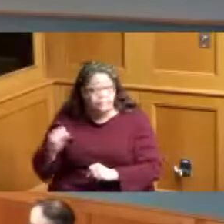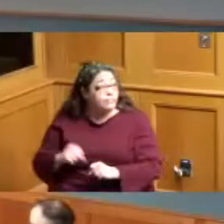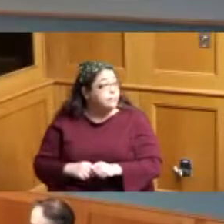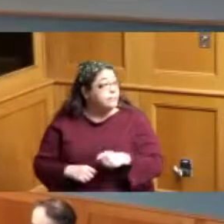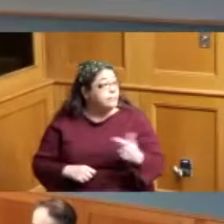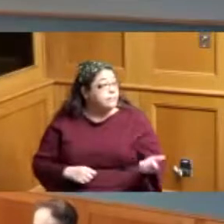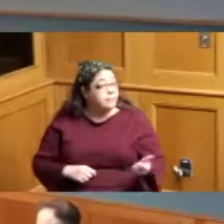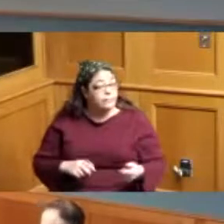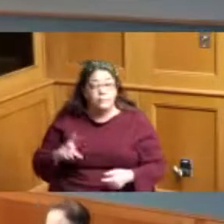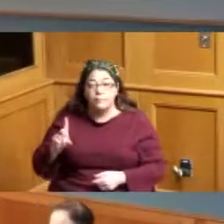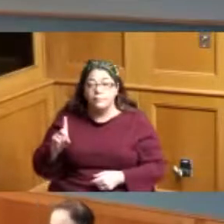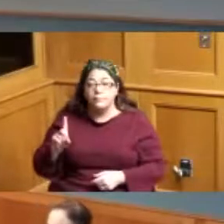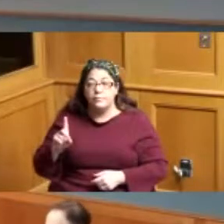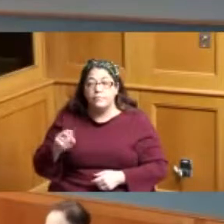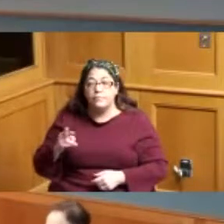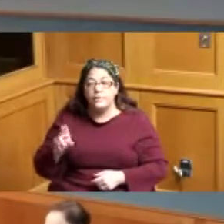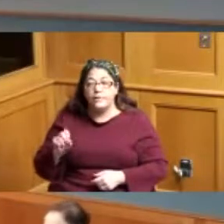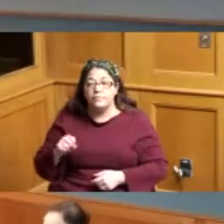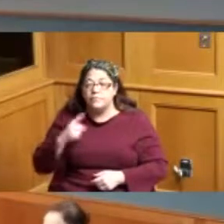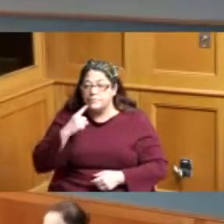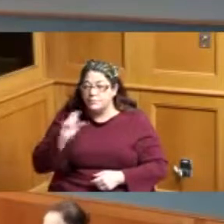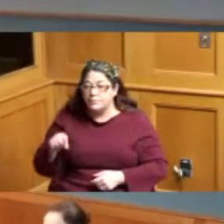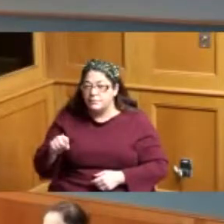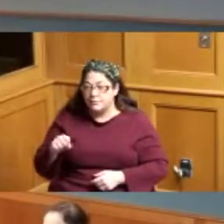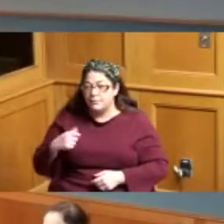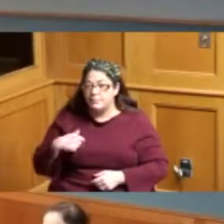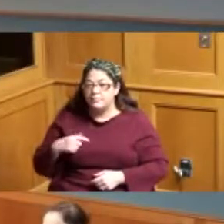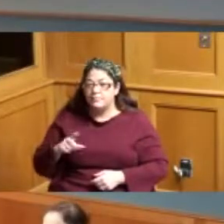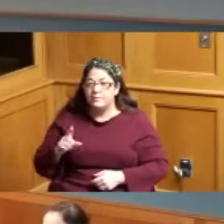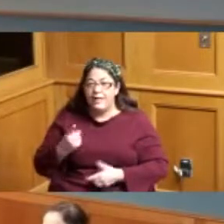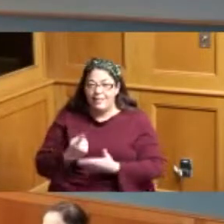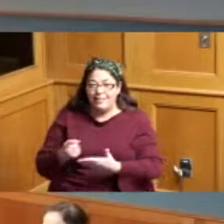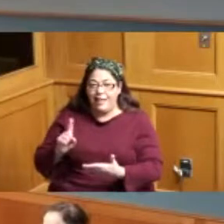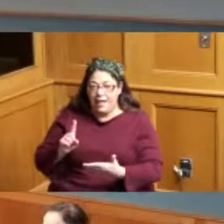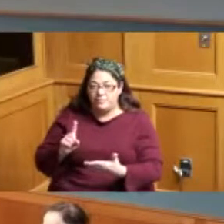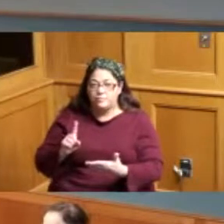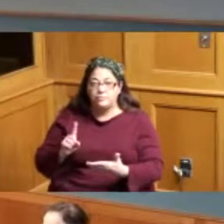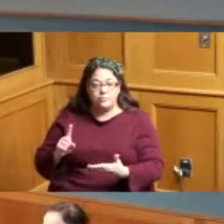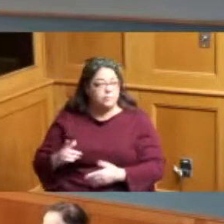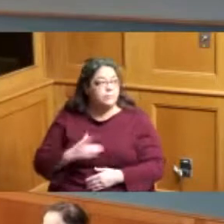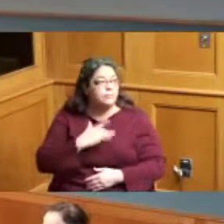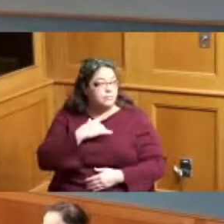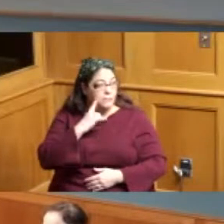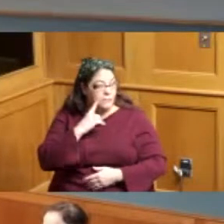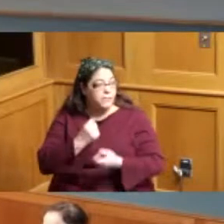do so I just want to say that I did indicate last week that I was in favor of the administration